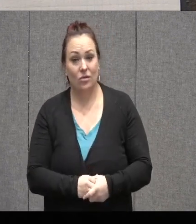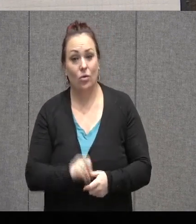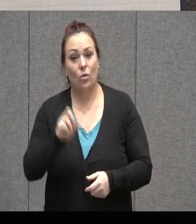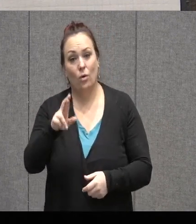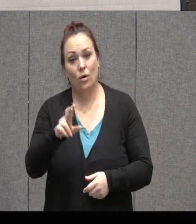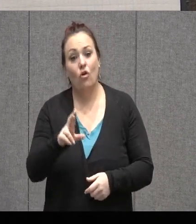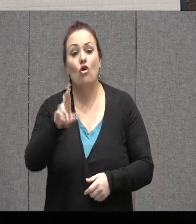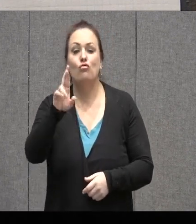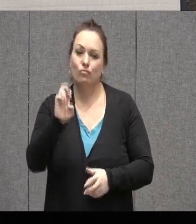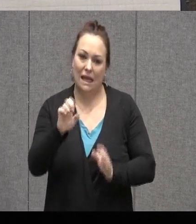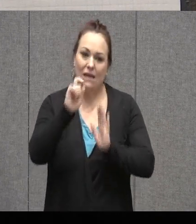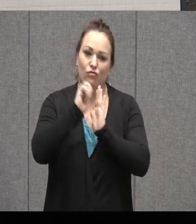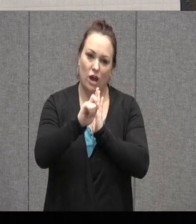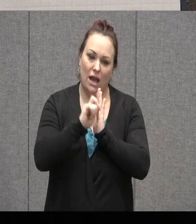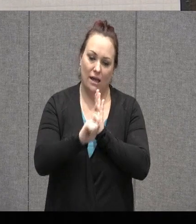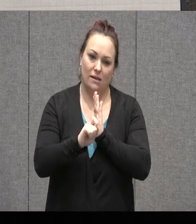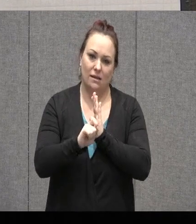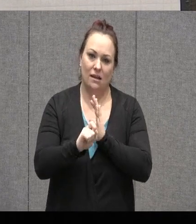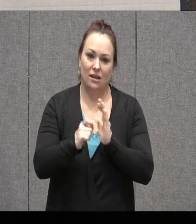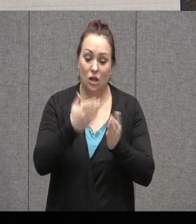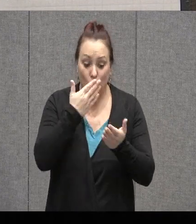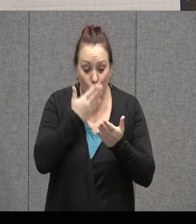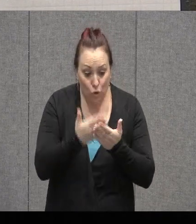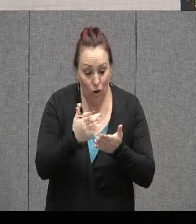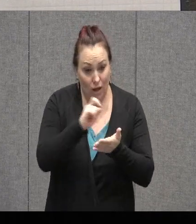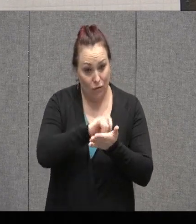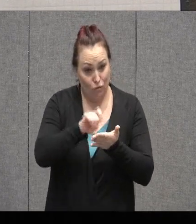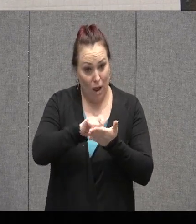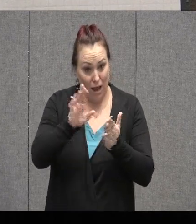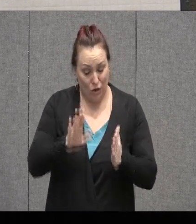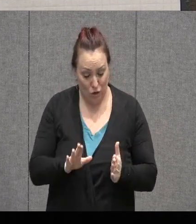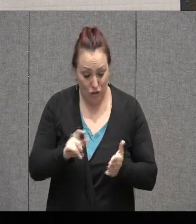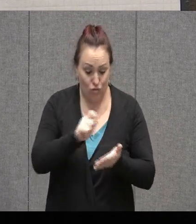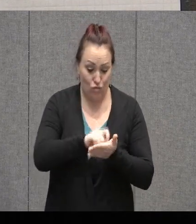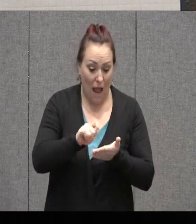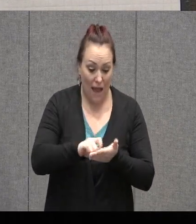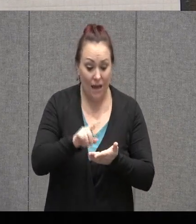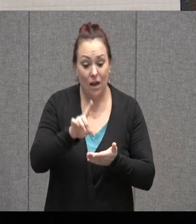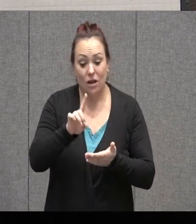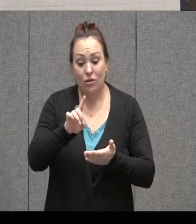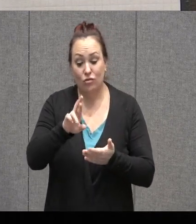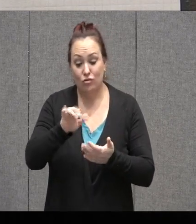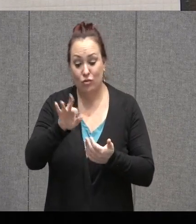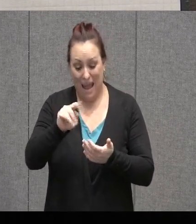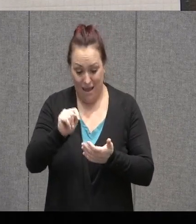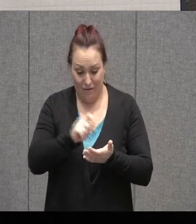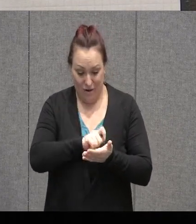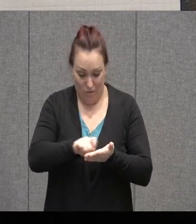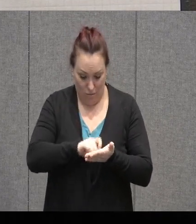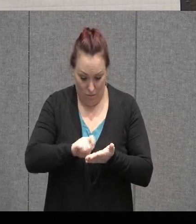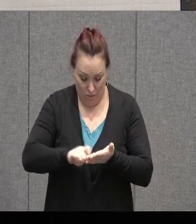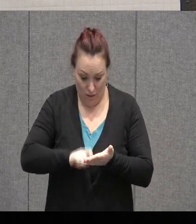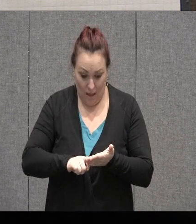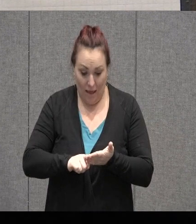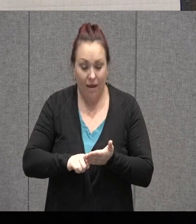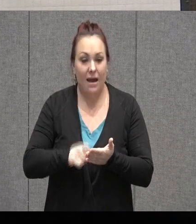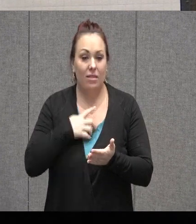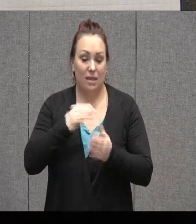This is another one, rewrite. Good writers write a rough draft, and then they edit it, and then they rewrite it